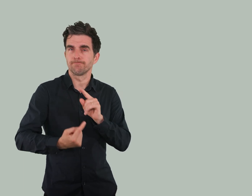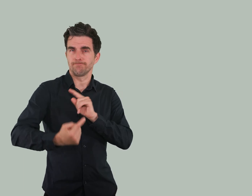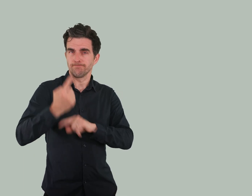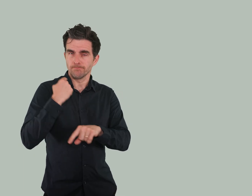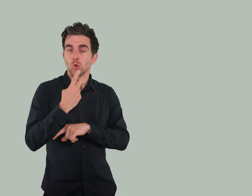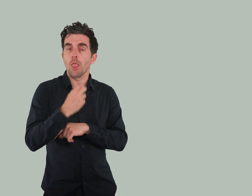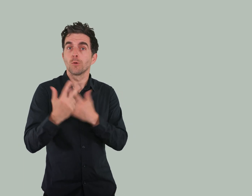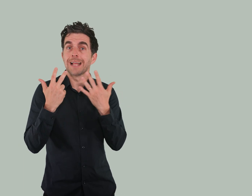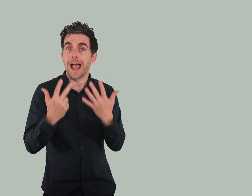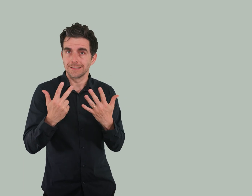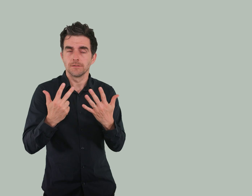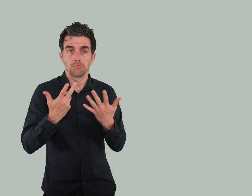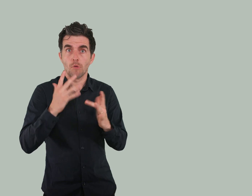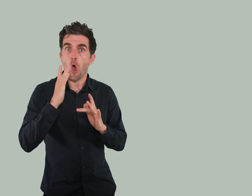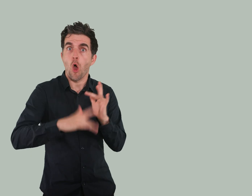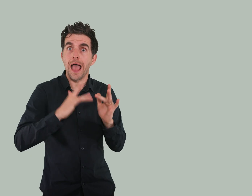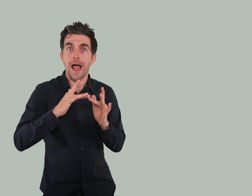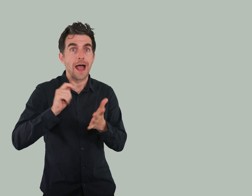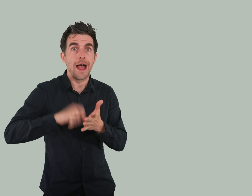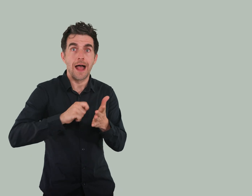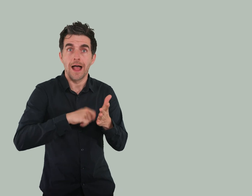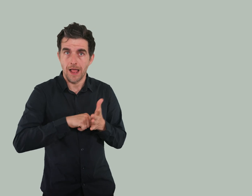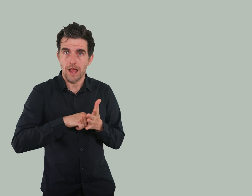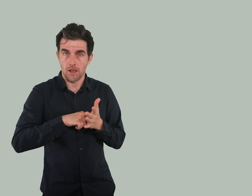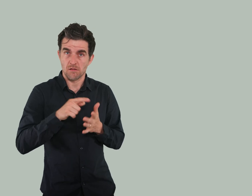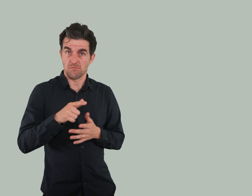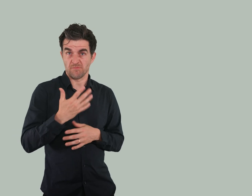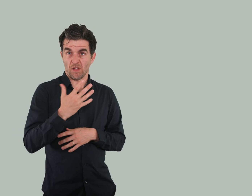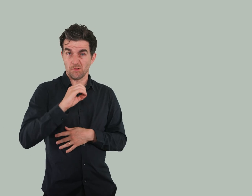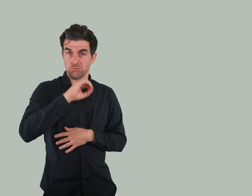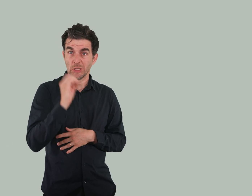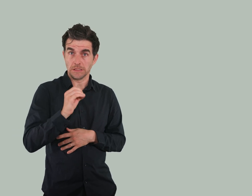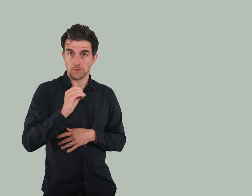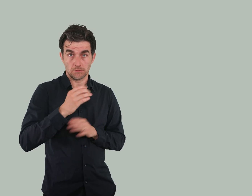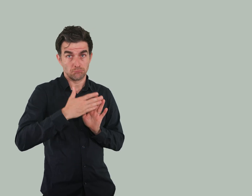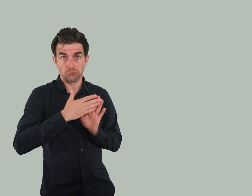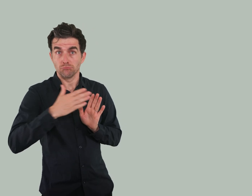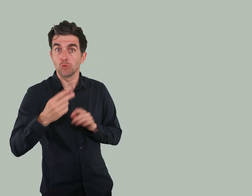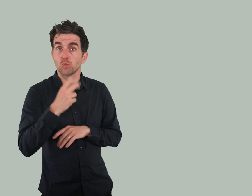Online shopping has risen from less than 5 per cent of retail sales in 2008